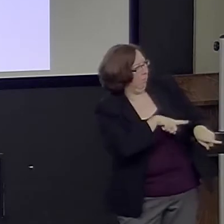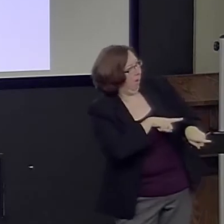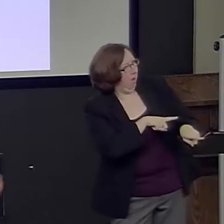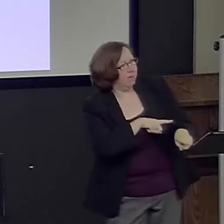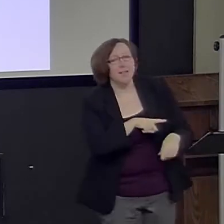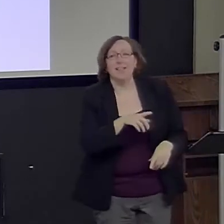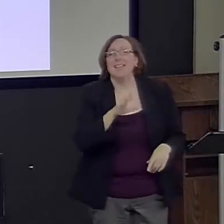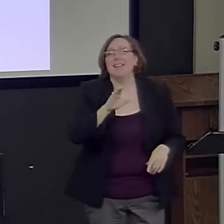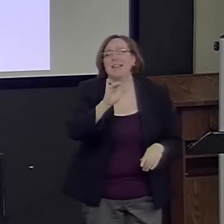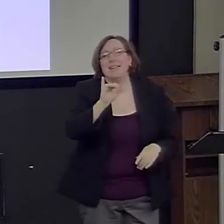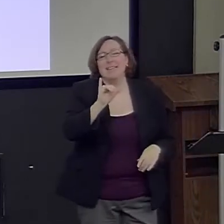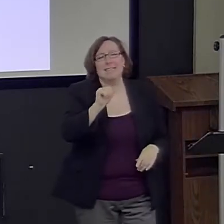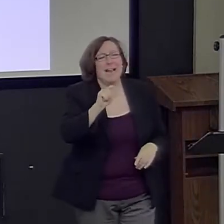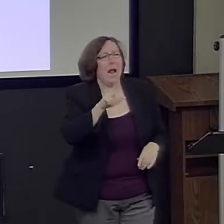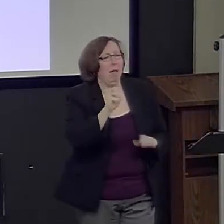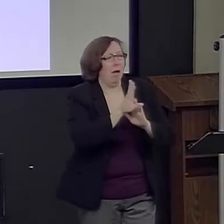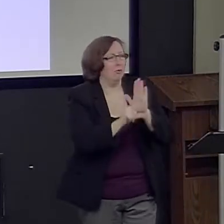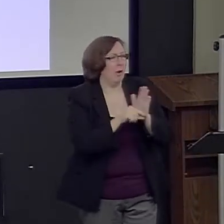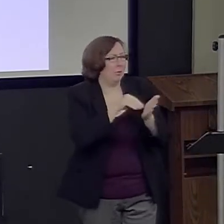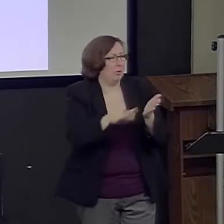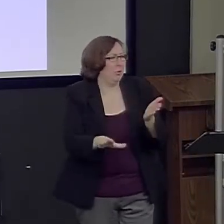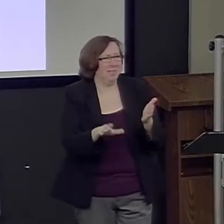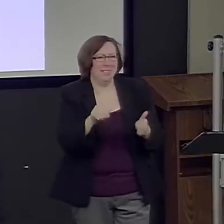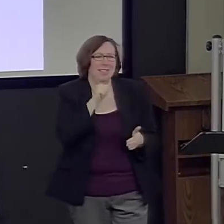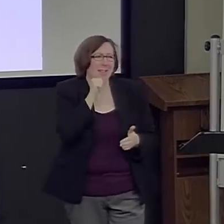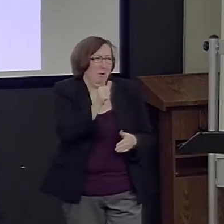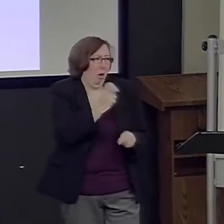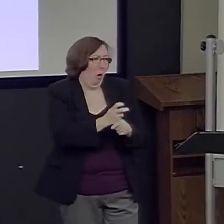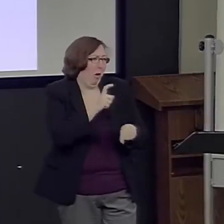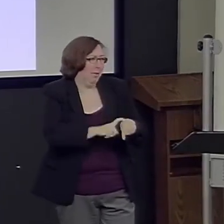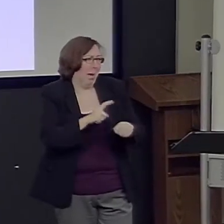They just talk all the time about everything. And so the,